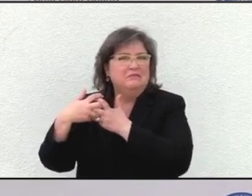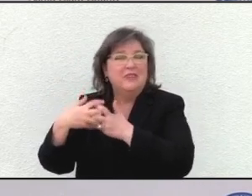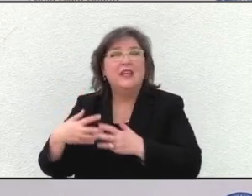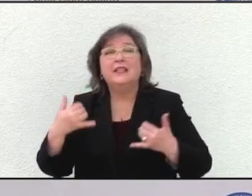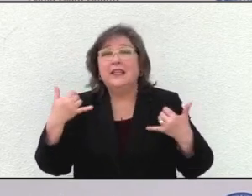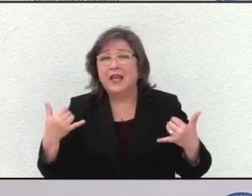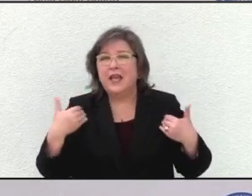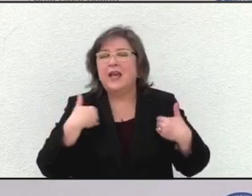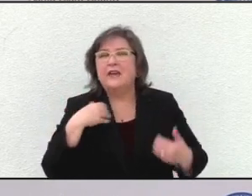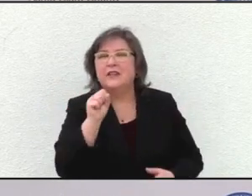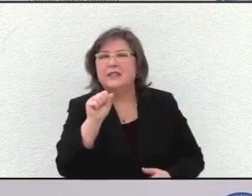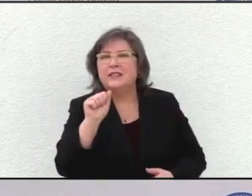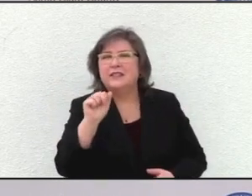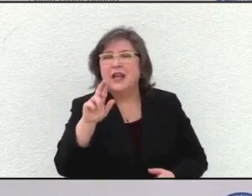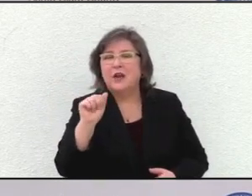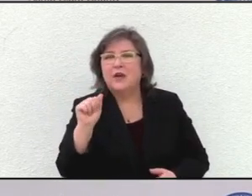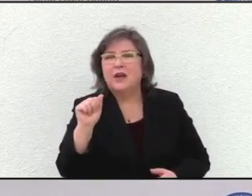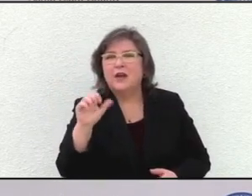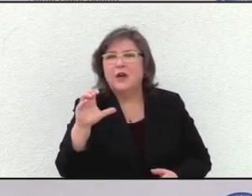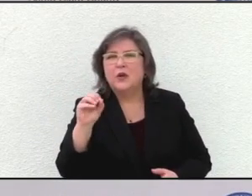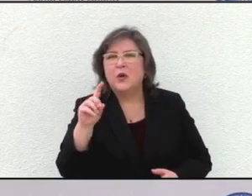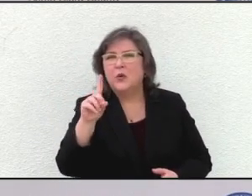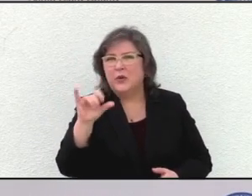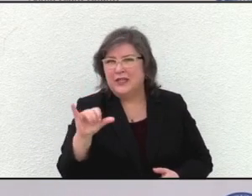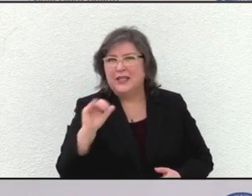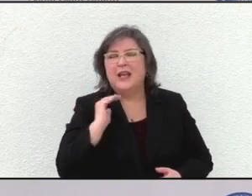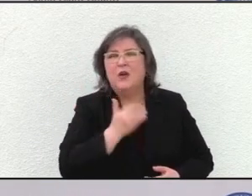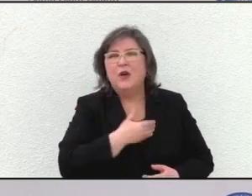and Director of the Public Health Department, and Supervisor Susan Ellenberg, Vice Chair